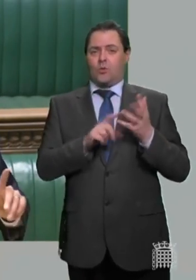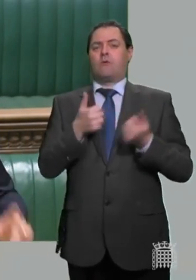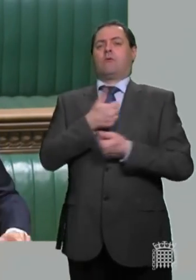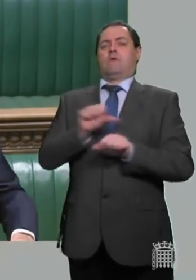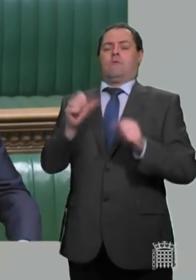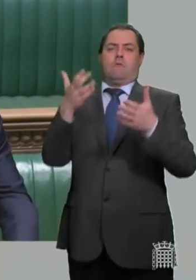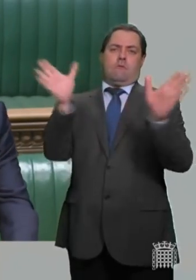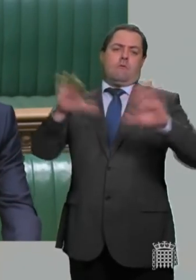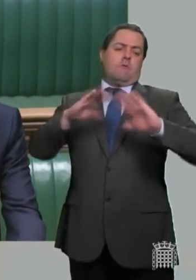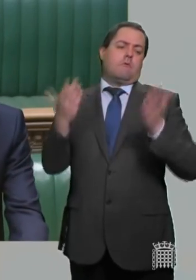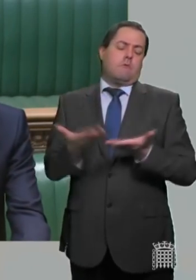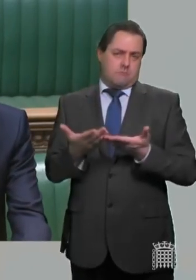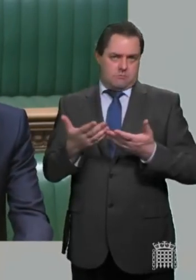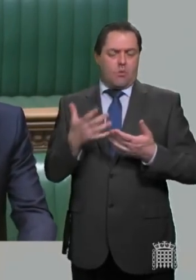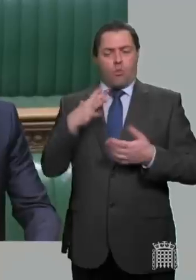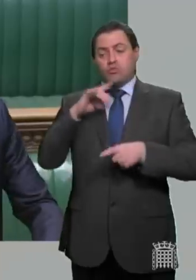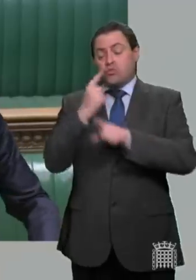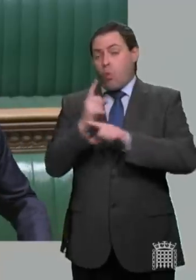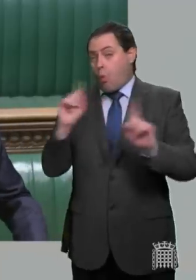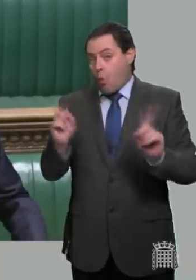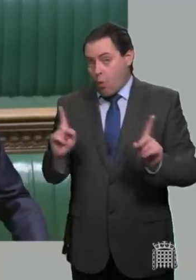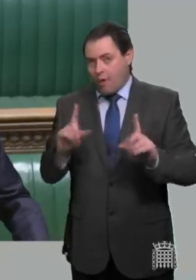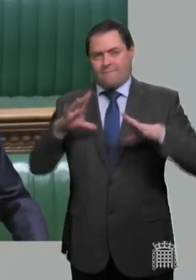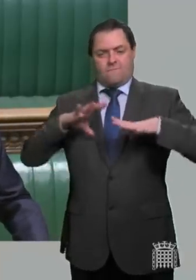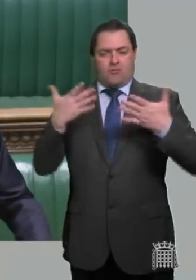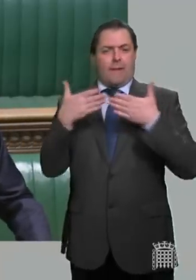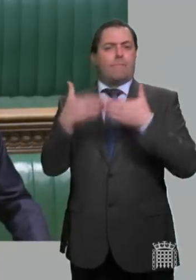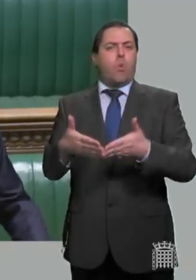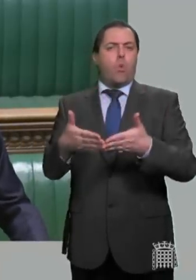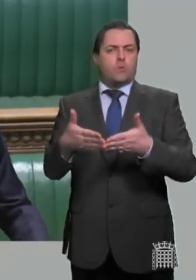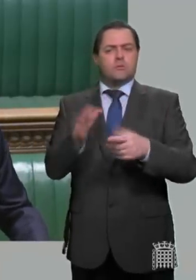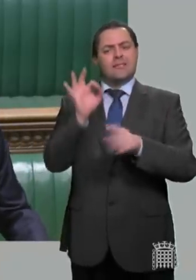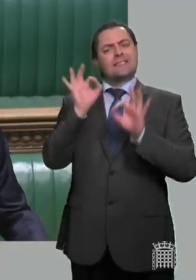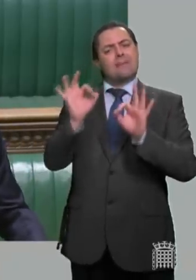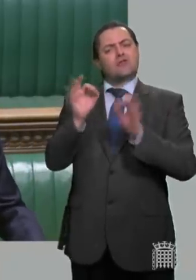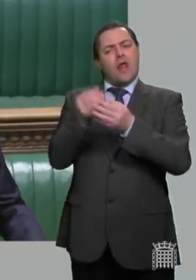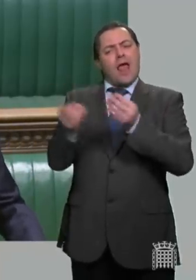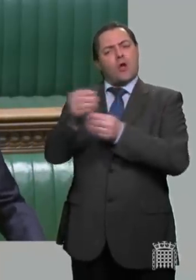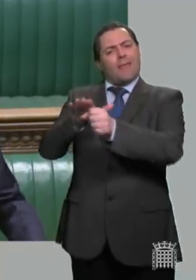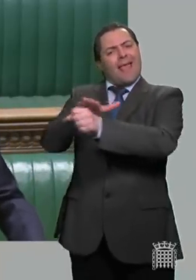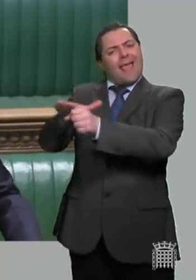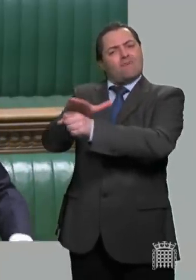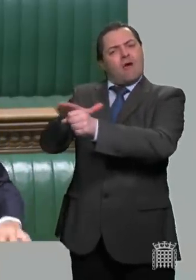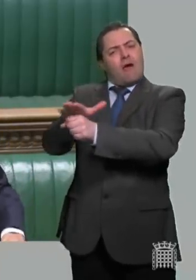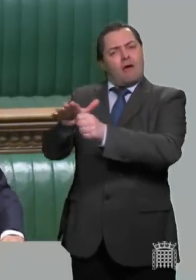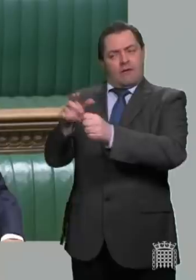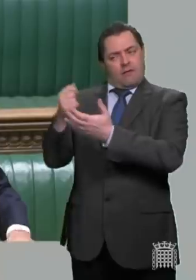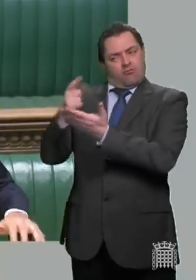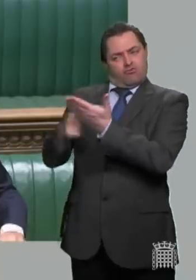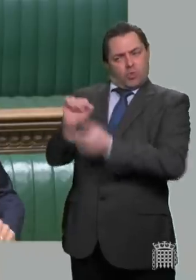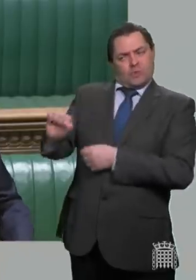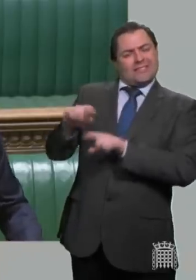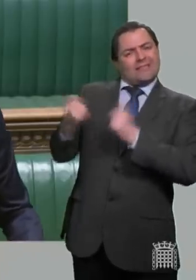freeports. Freeports are special economic zones with different rules to make it easier and cheaper